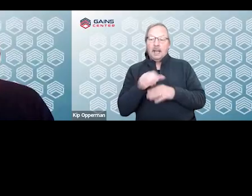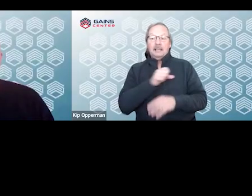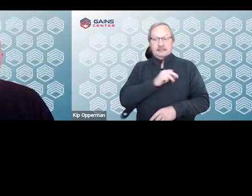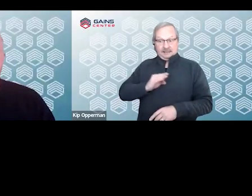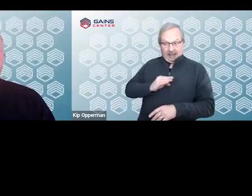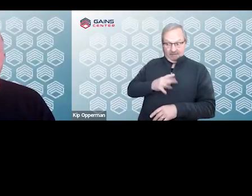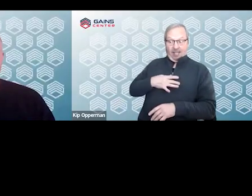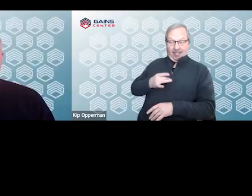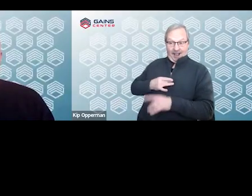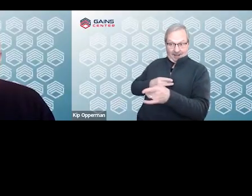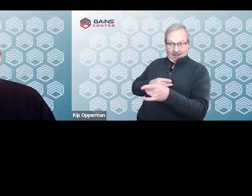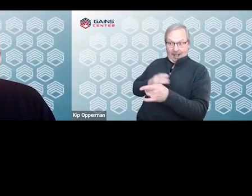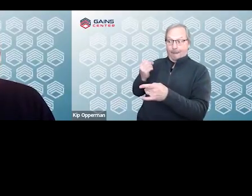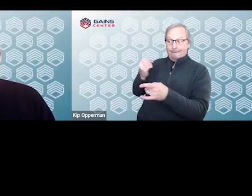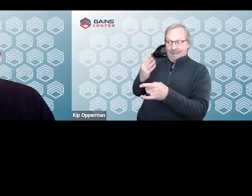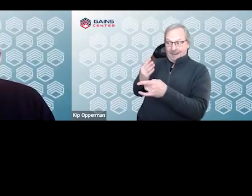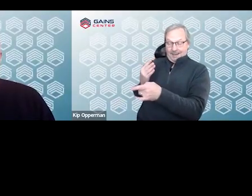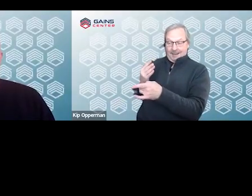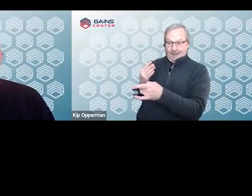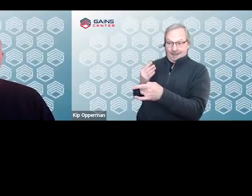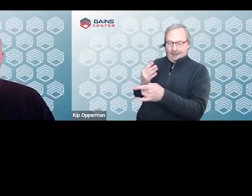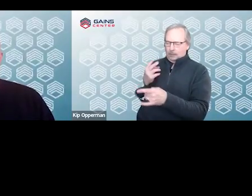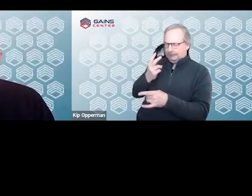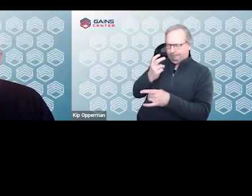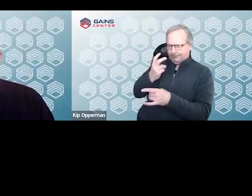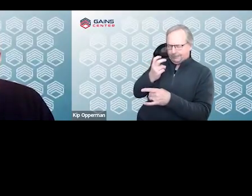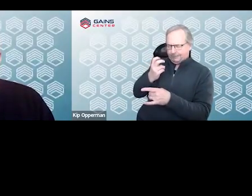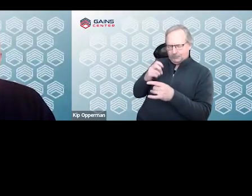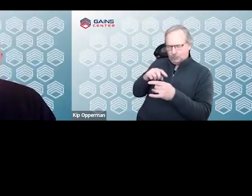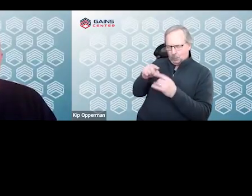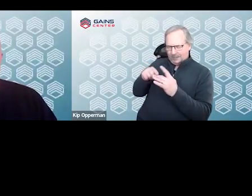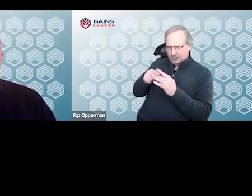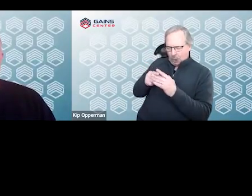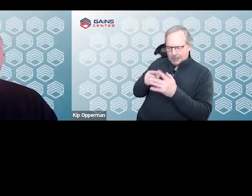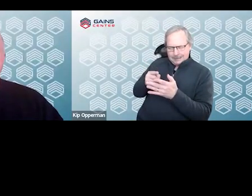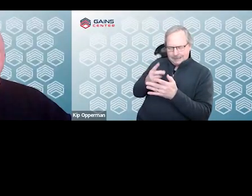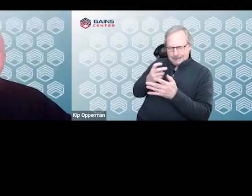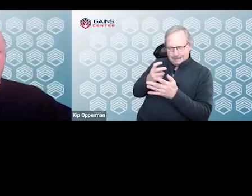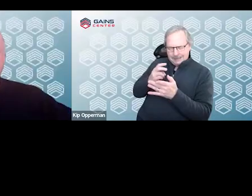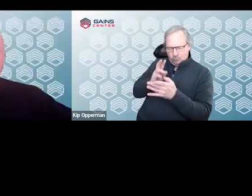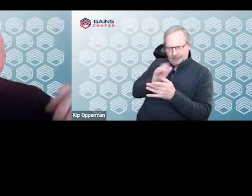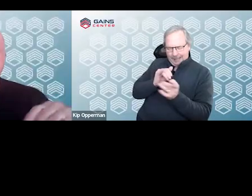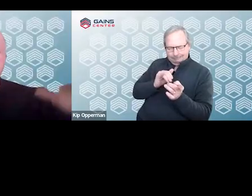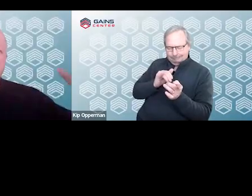The staff, many of whom were skeptical about the use of this odd technique...